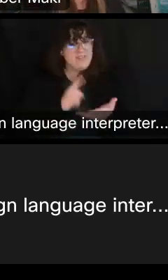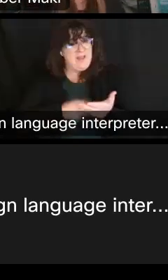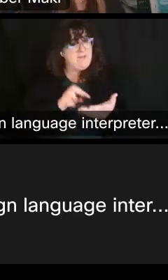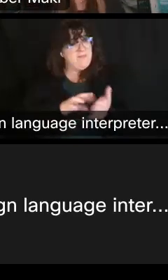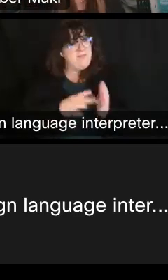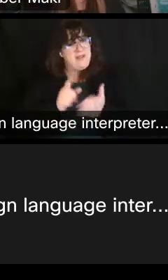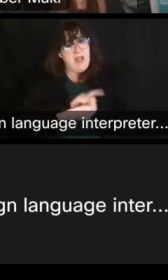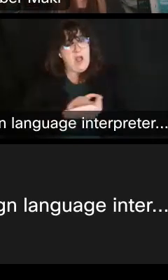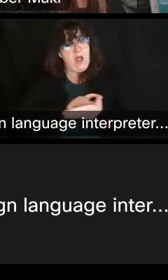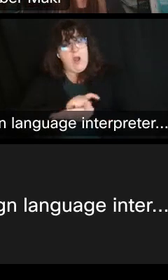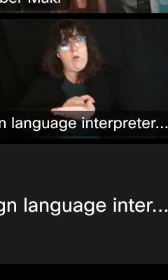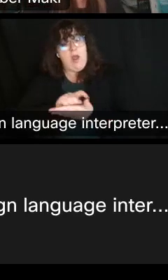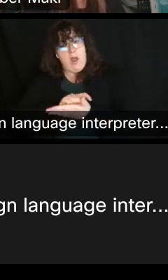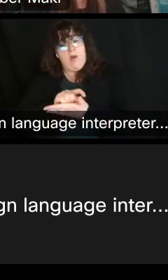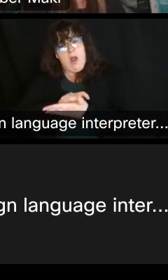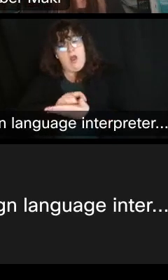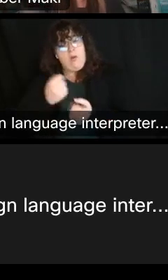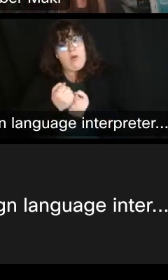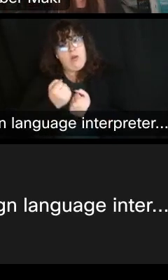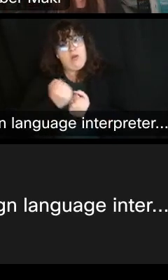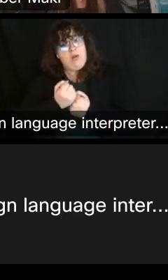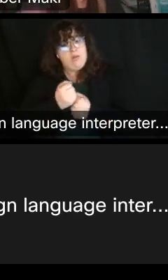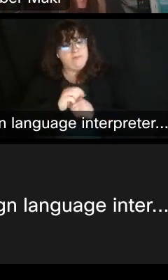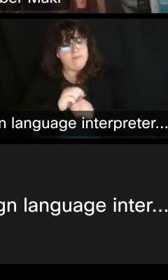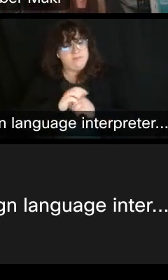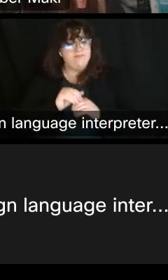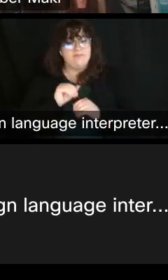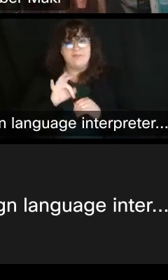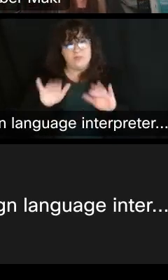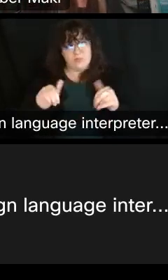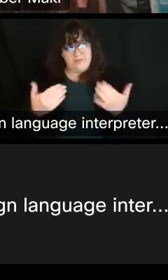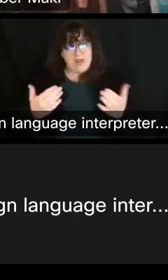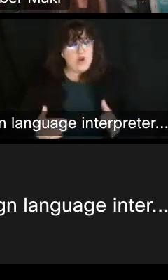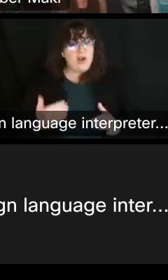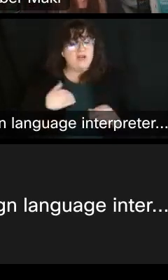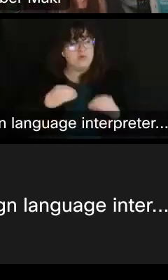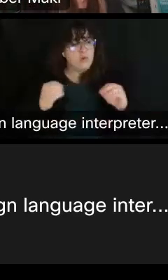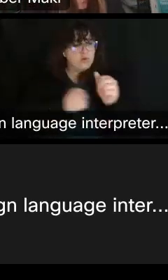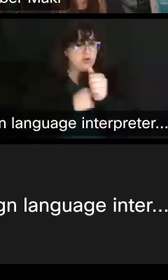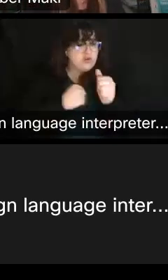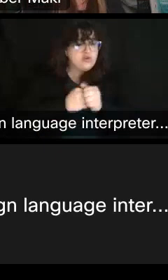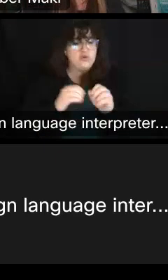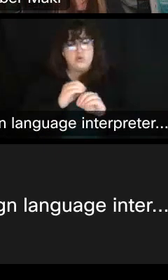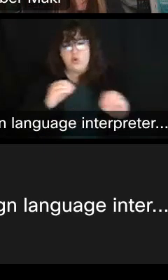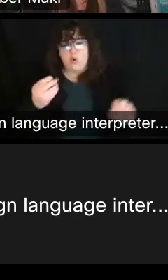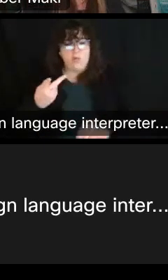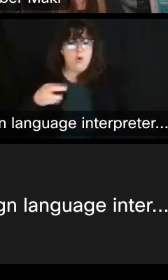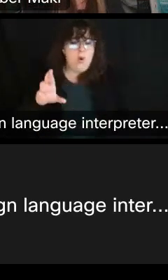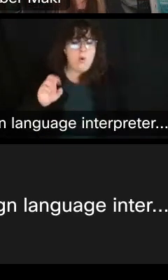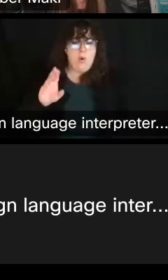If a provider has no structured proactive programming that they offer and instead